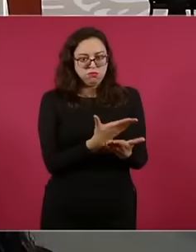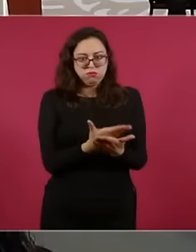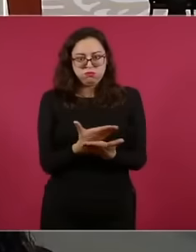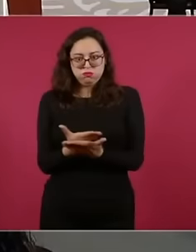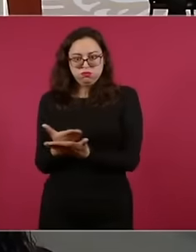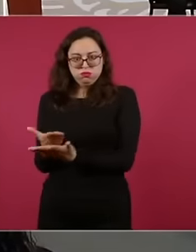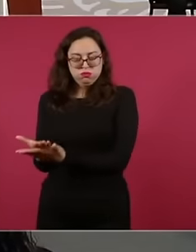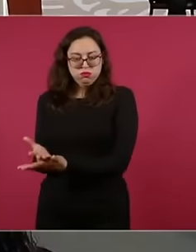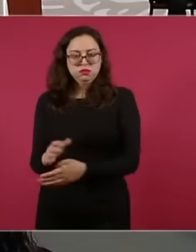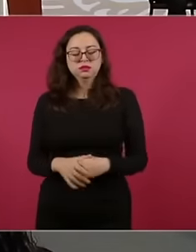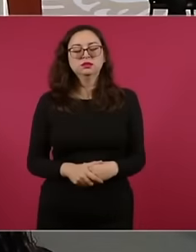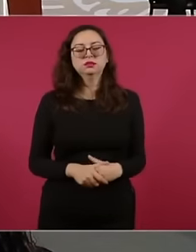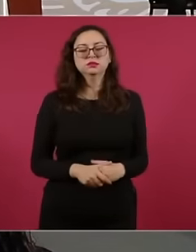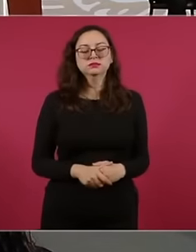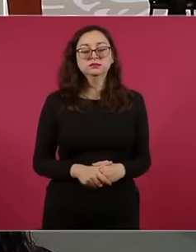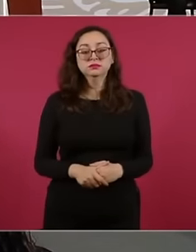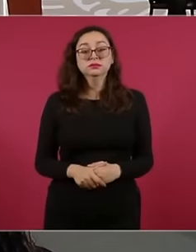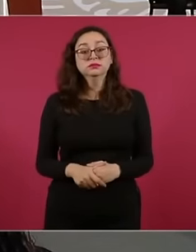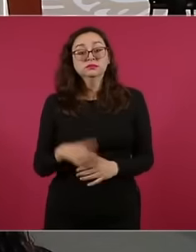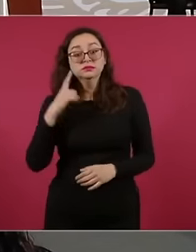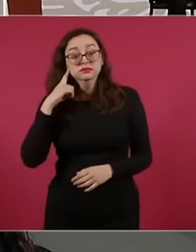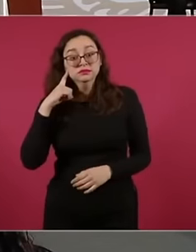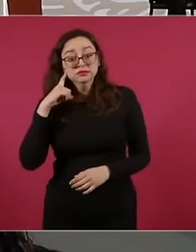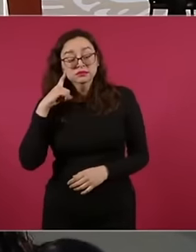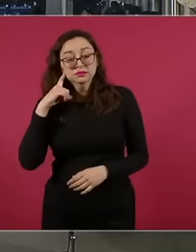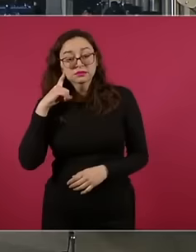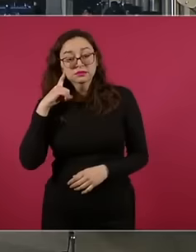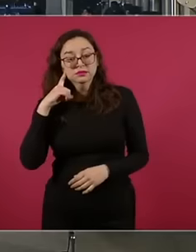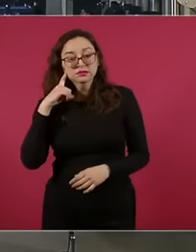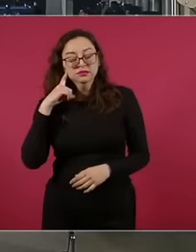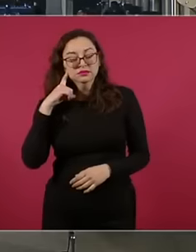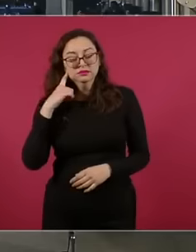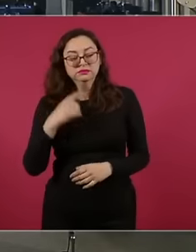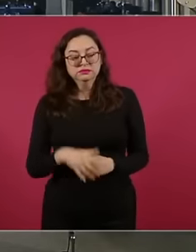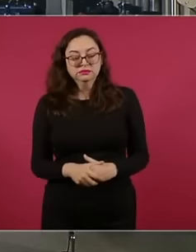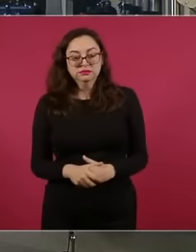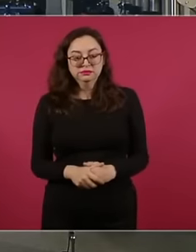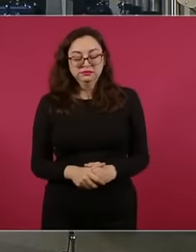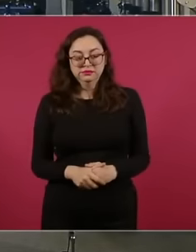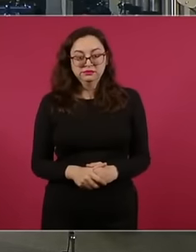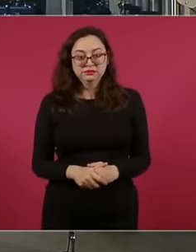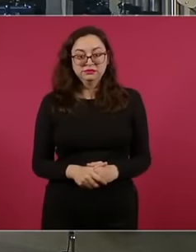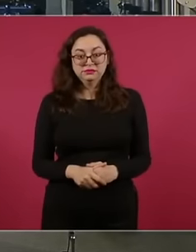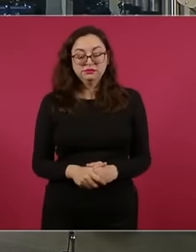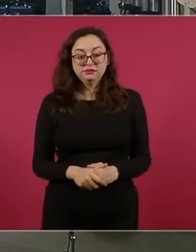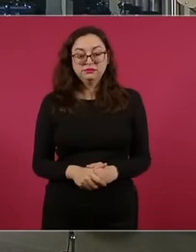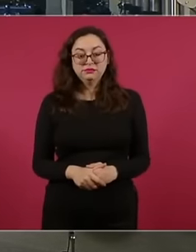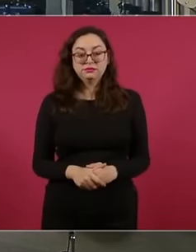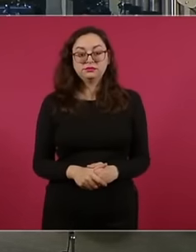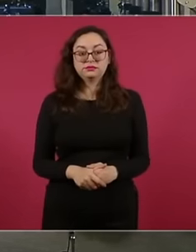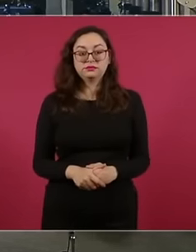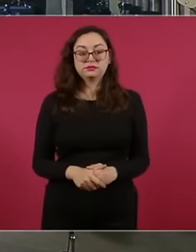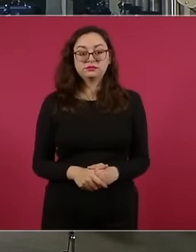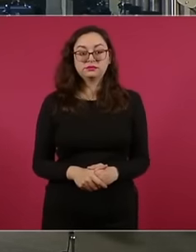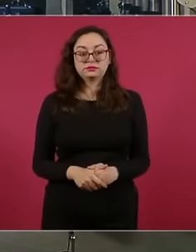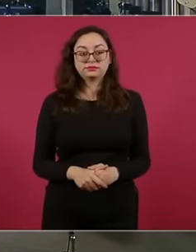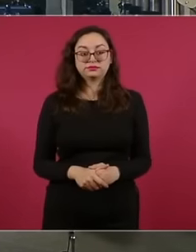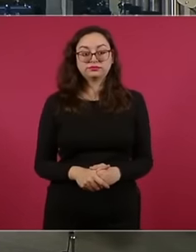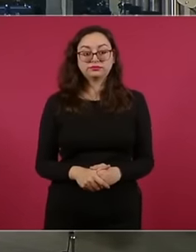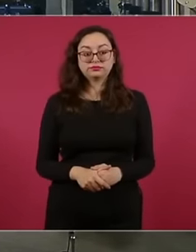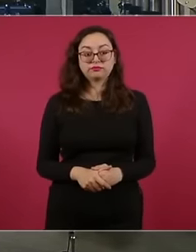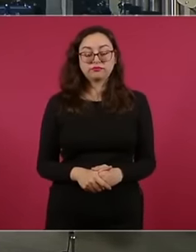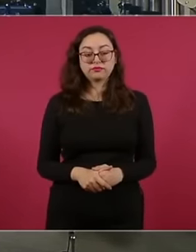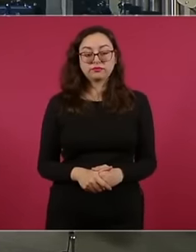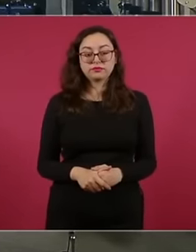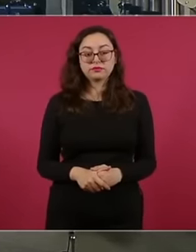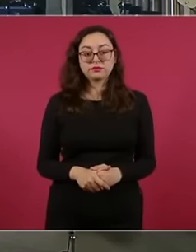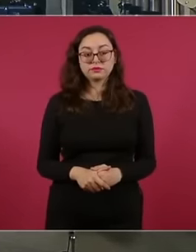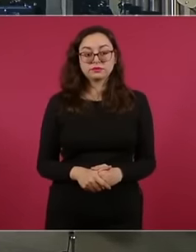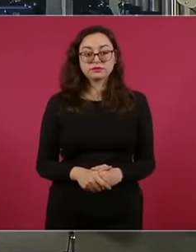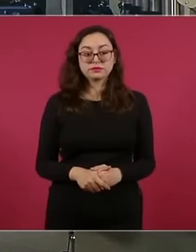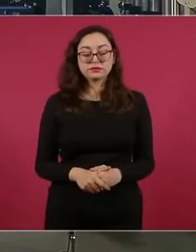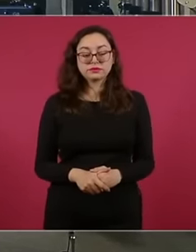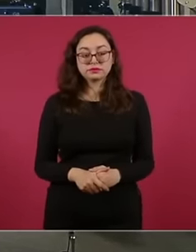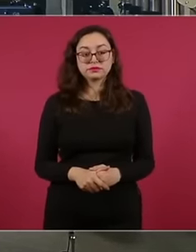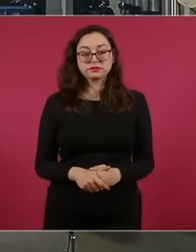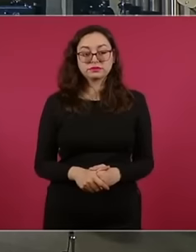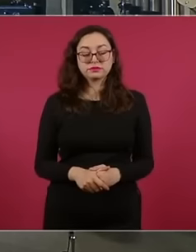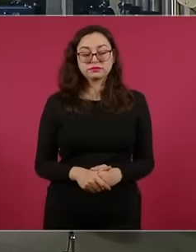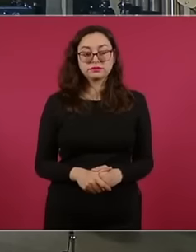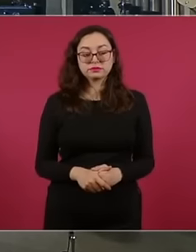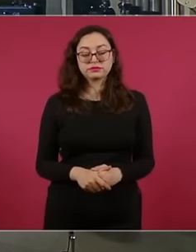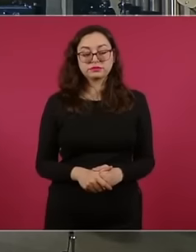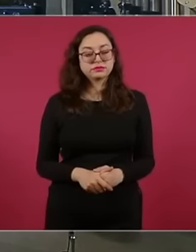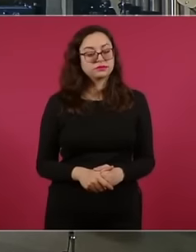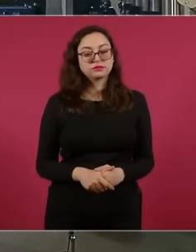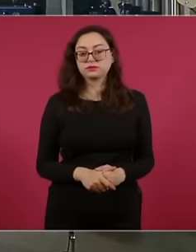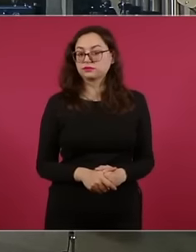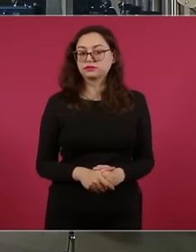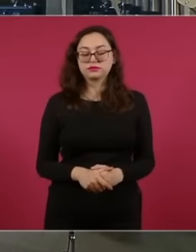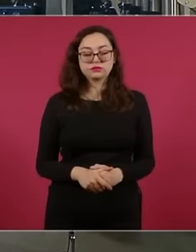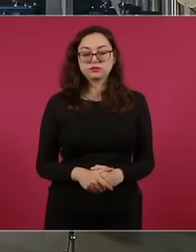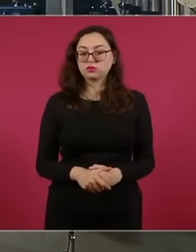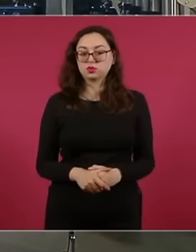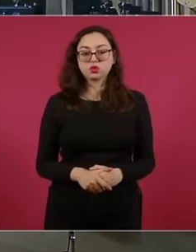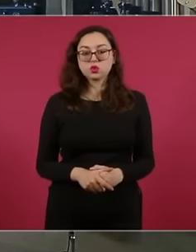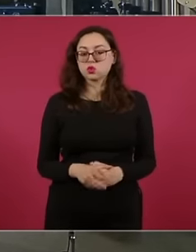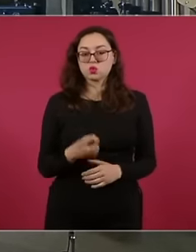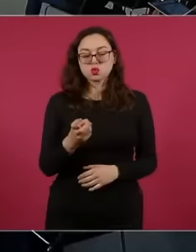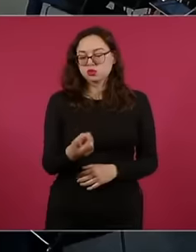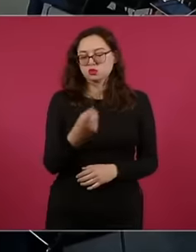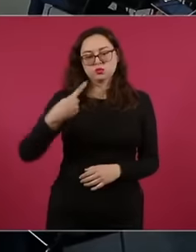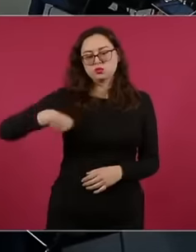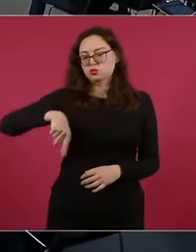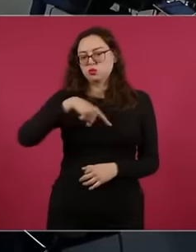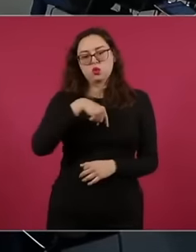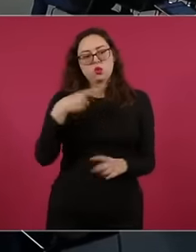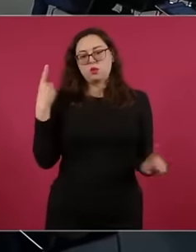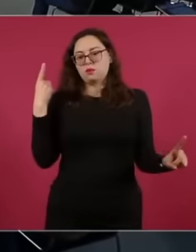the president. The case with us is not our purpose. The truth